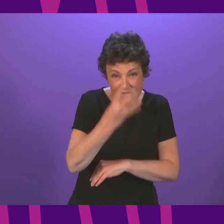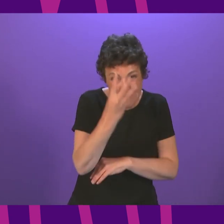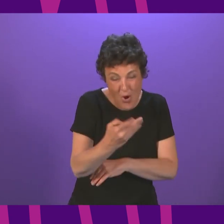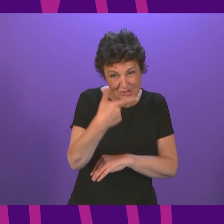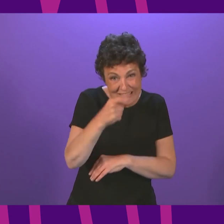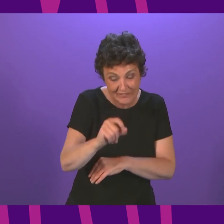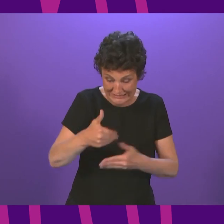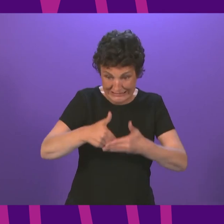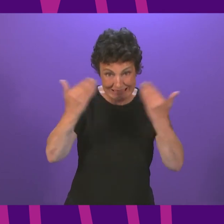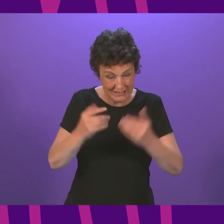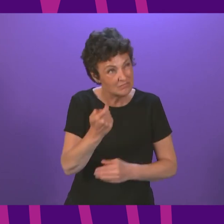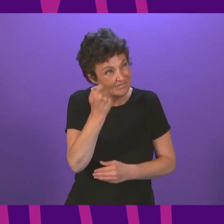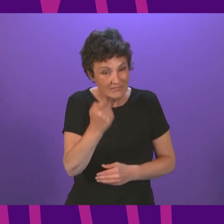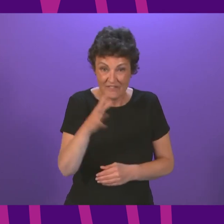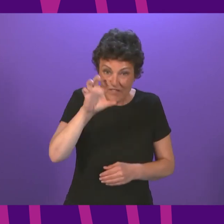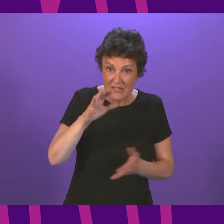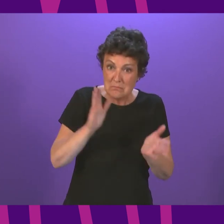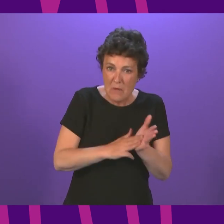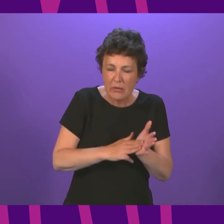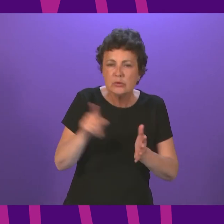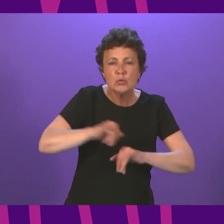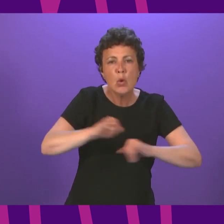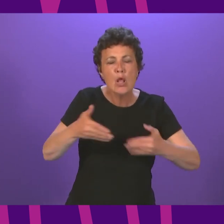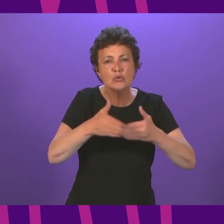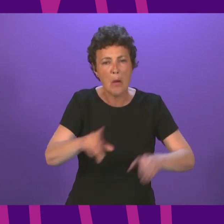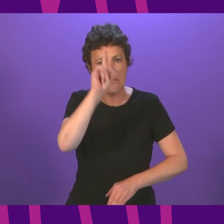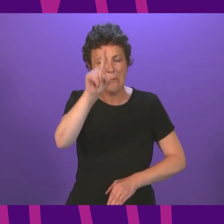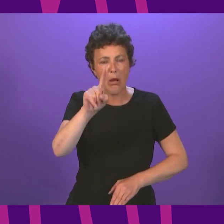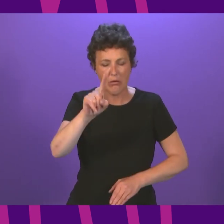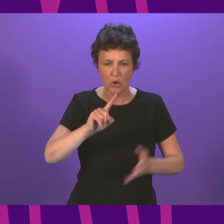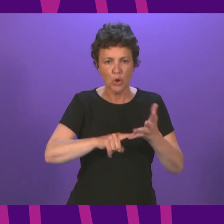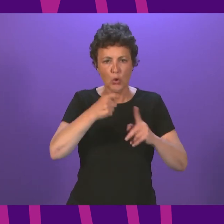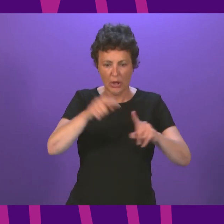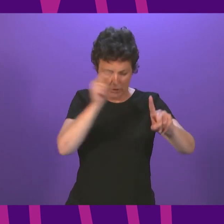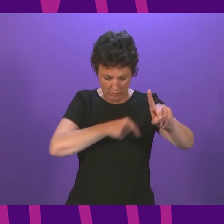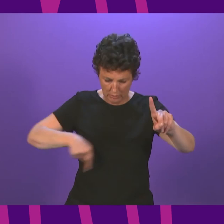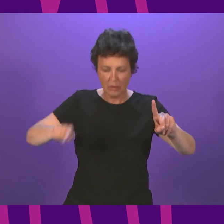record the really good work that many stakeholders have undertaken to ensure that we support